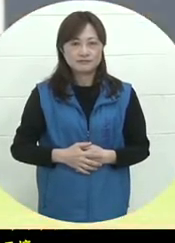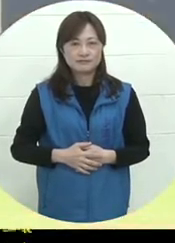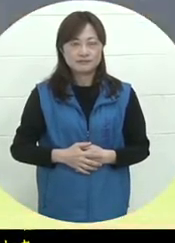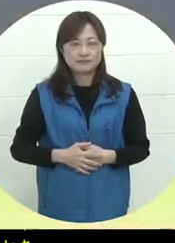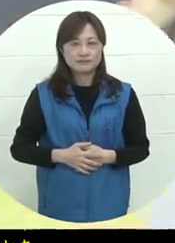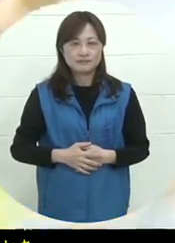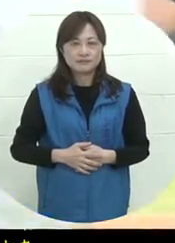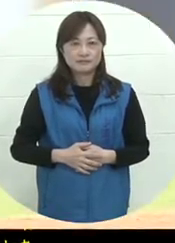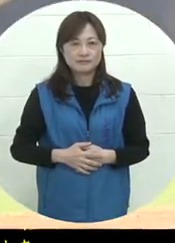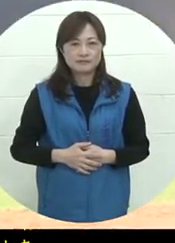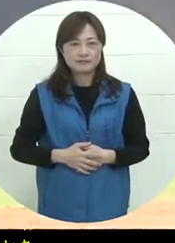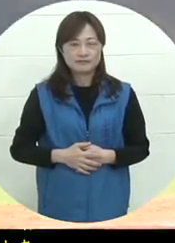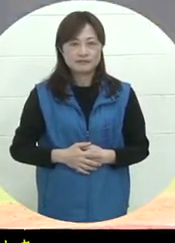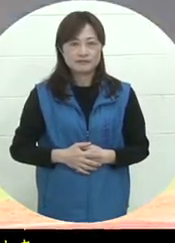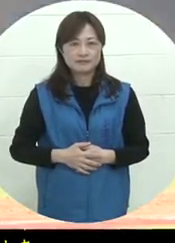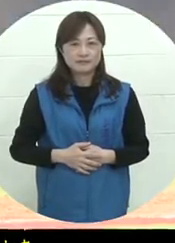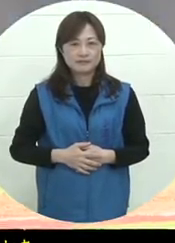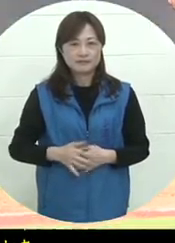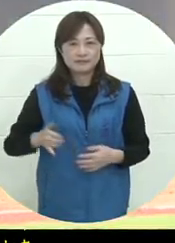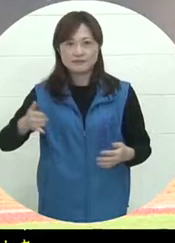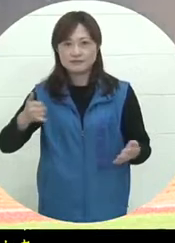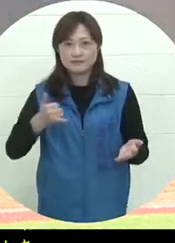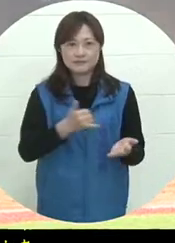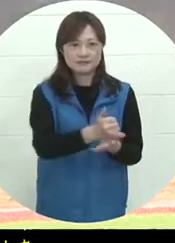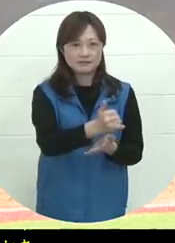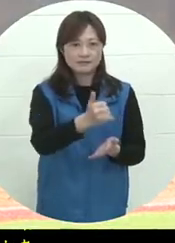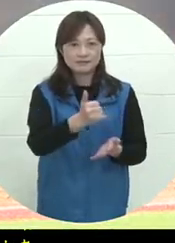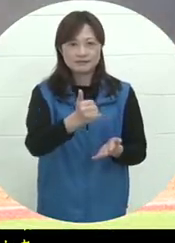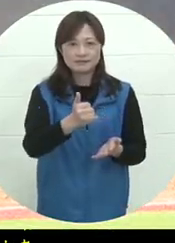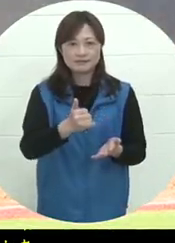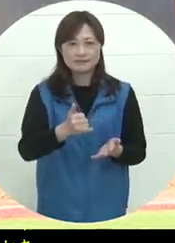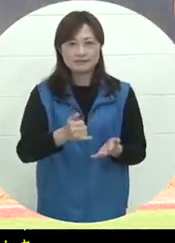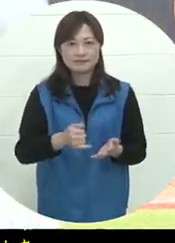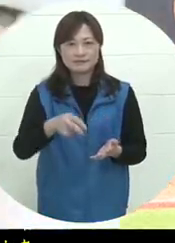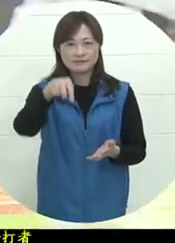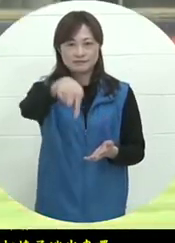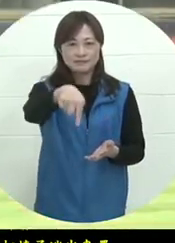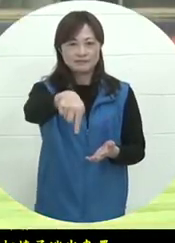the actual battle at this time is a bad runner. When the batter is covered by the bat,